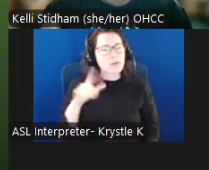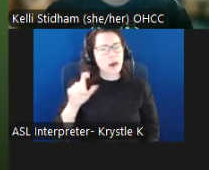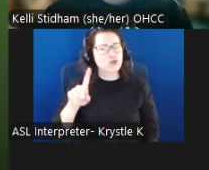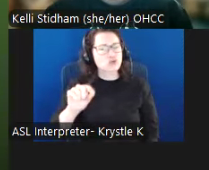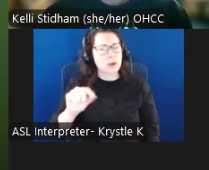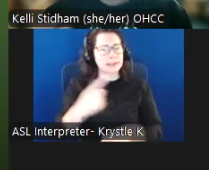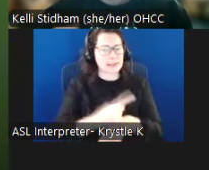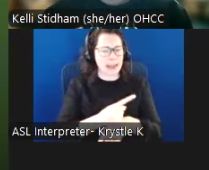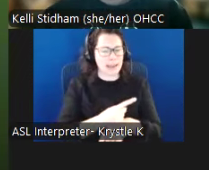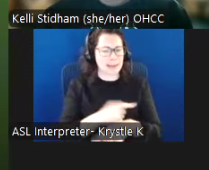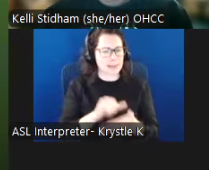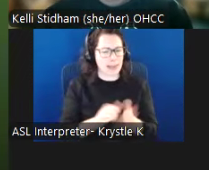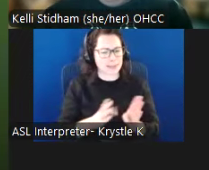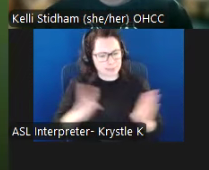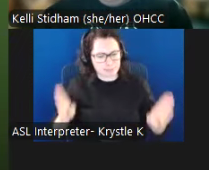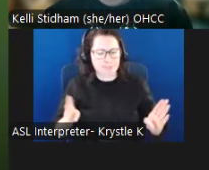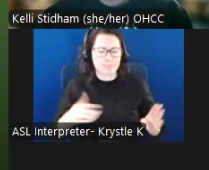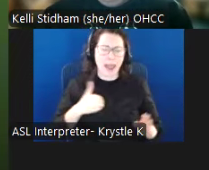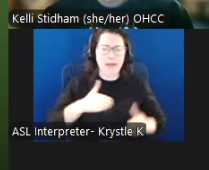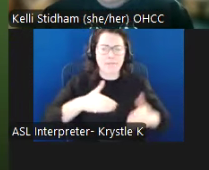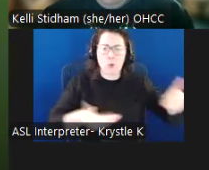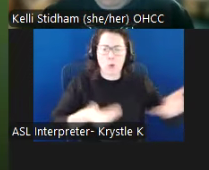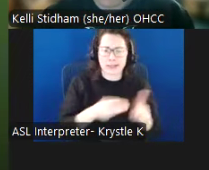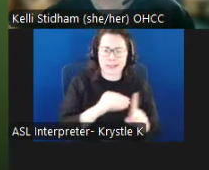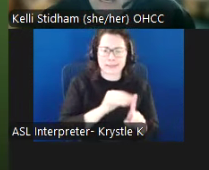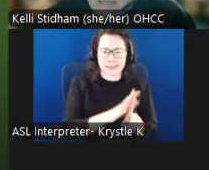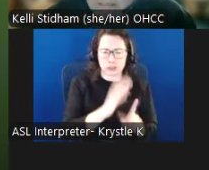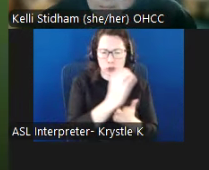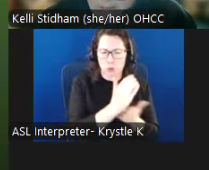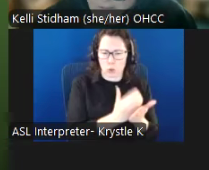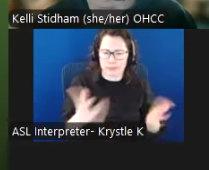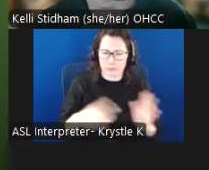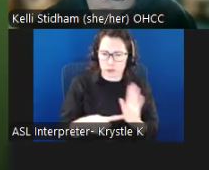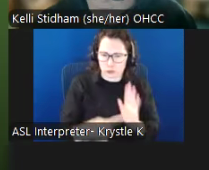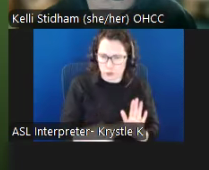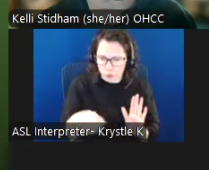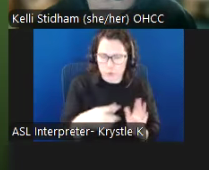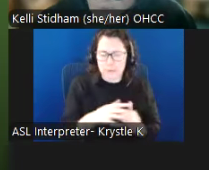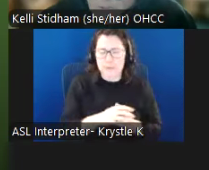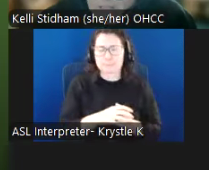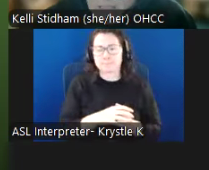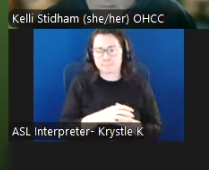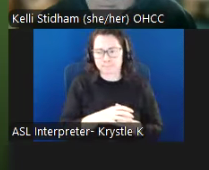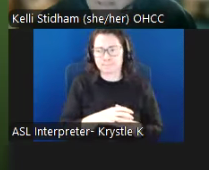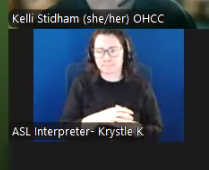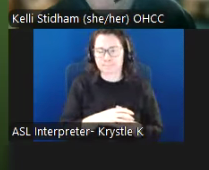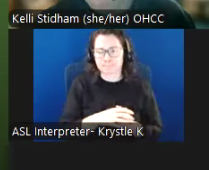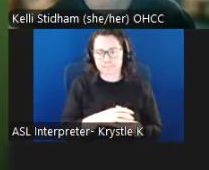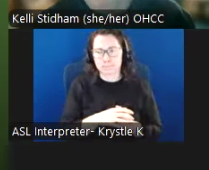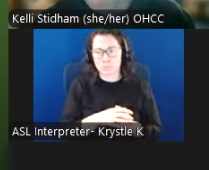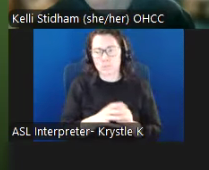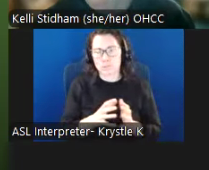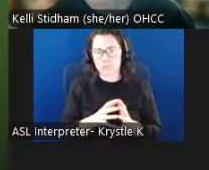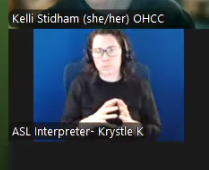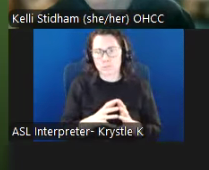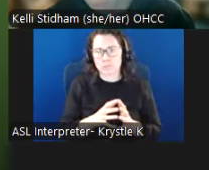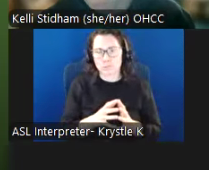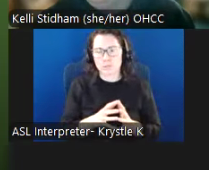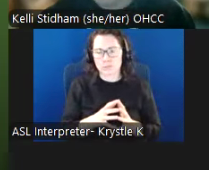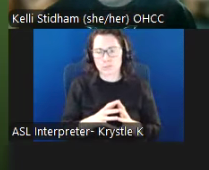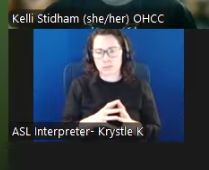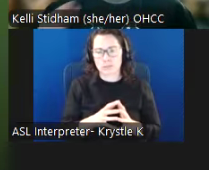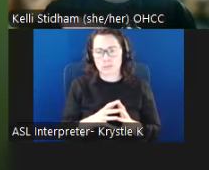orientation courses they they showed you